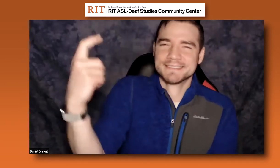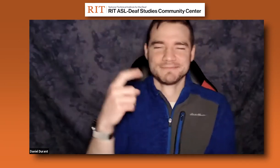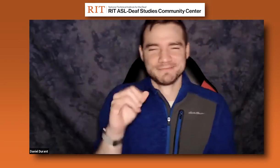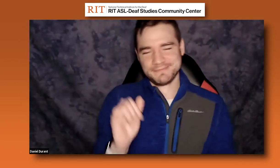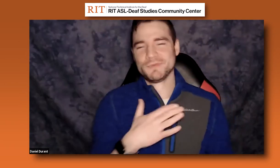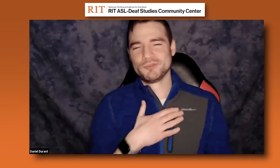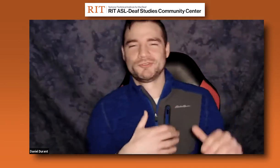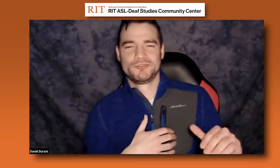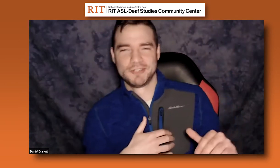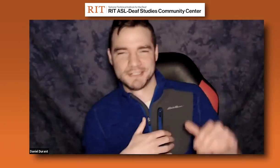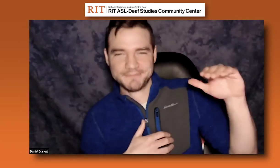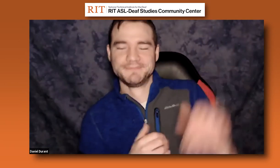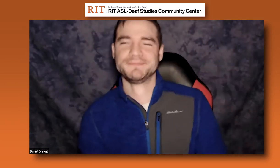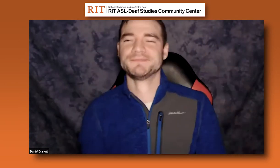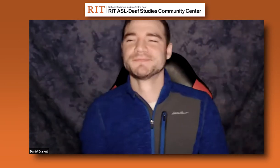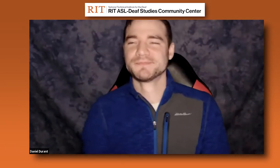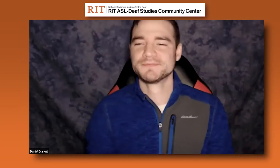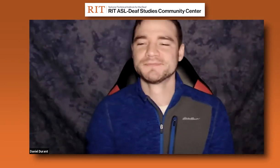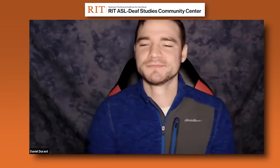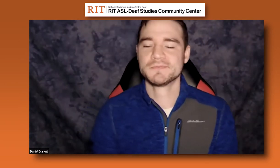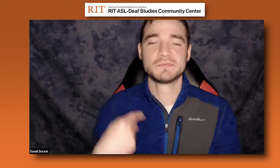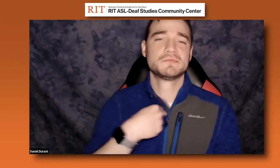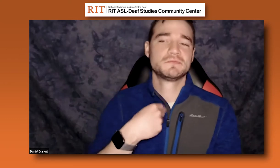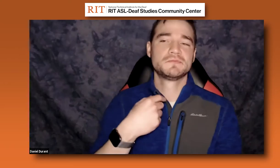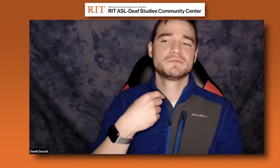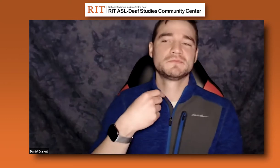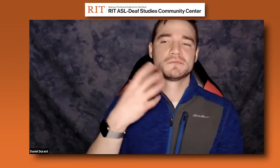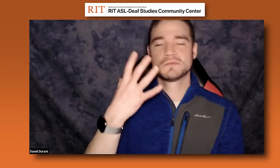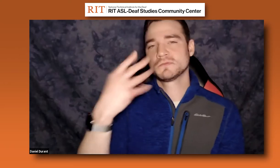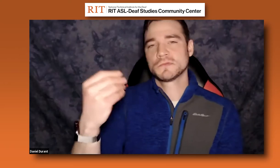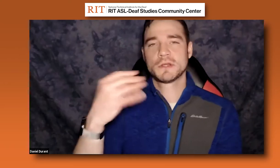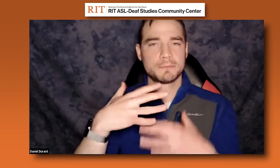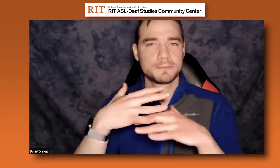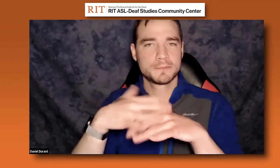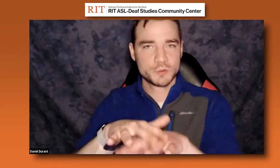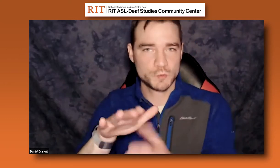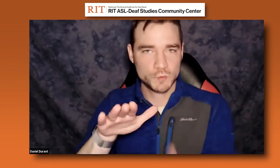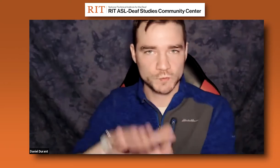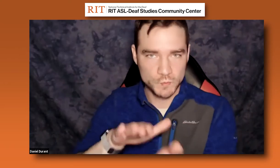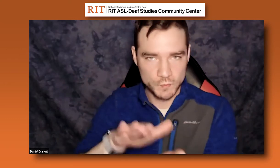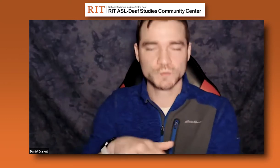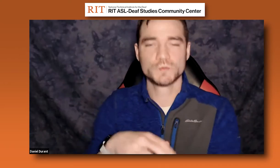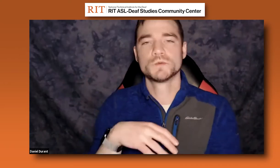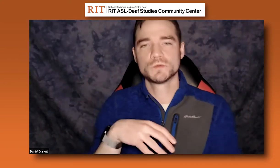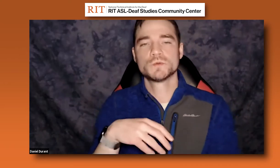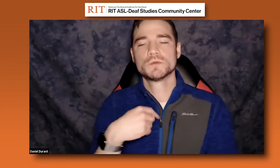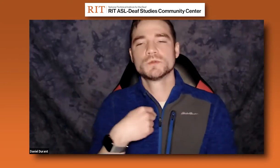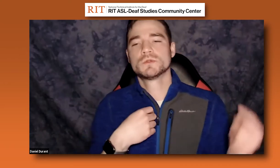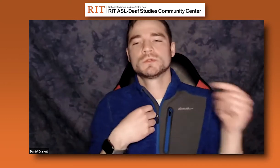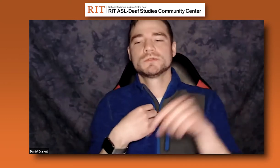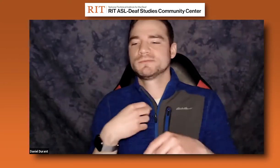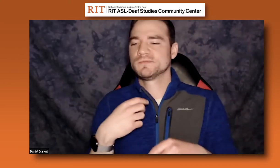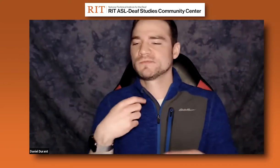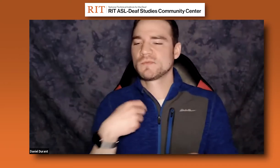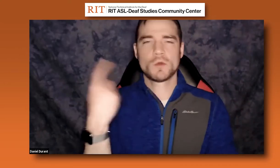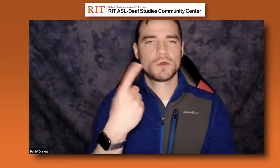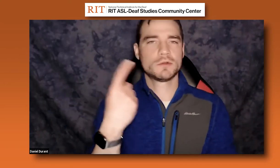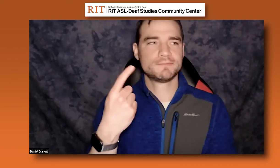That was my dream job, to be a pilot. I went to a mainstream school.